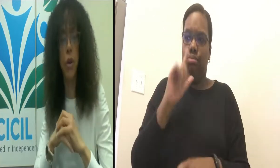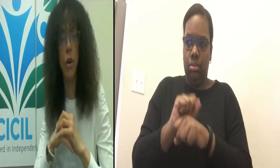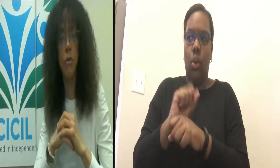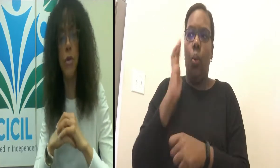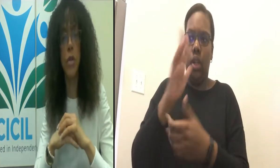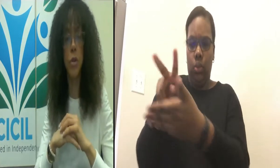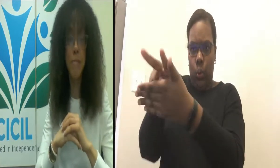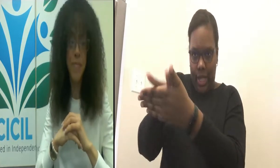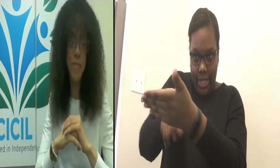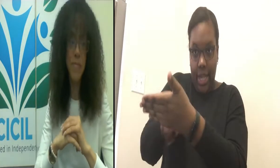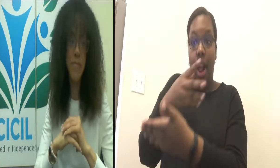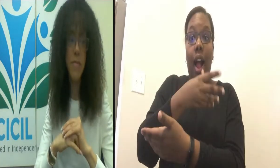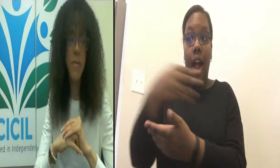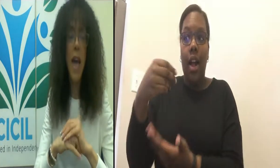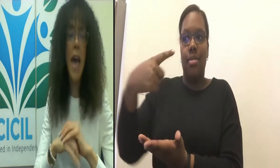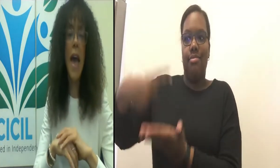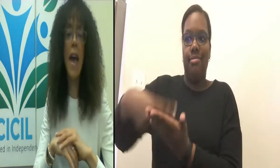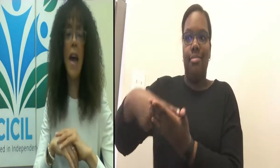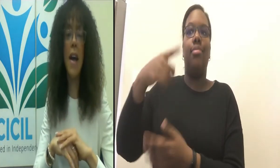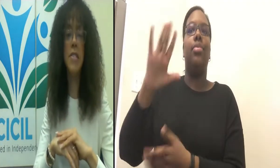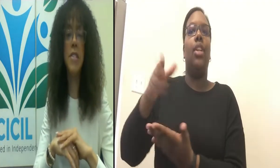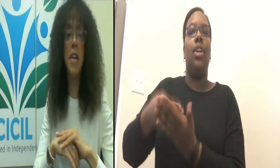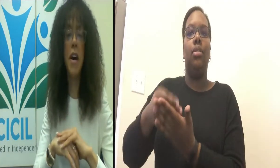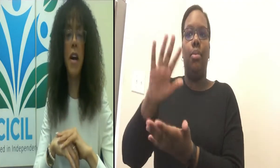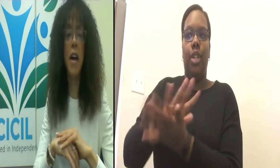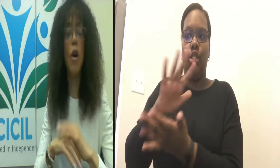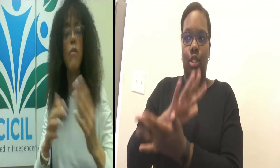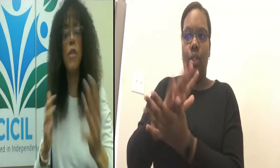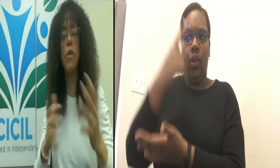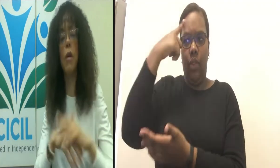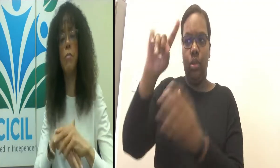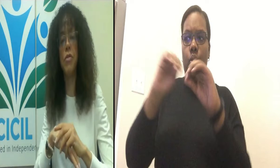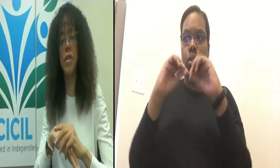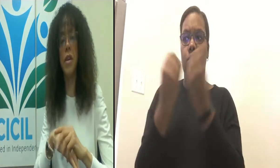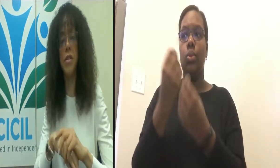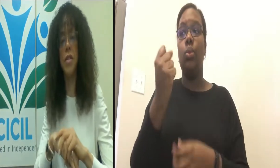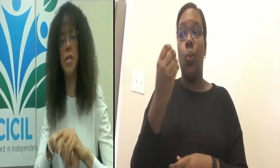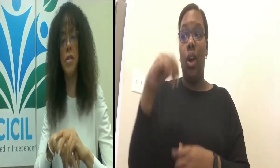accompany this video are from my actual organization from a few years ago - CICIL.